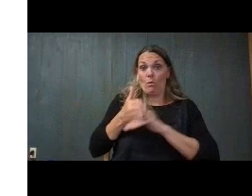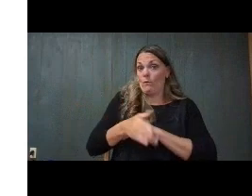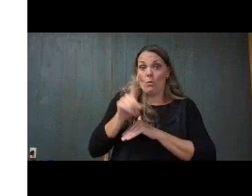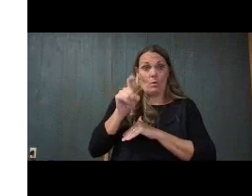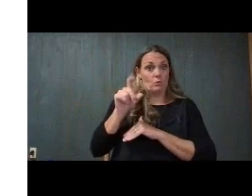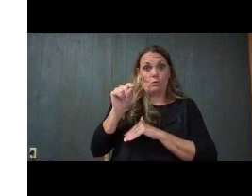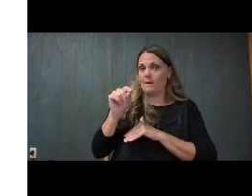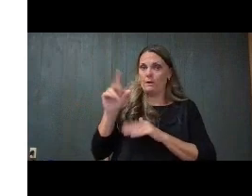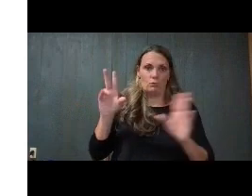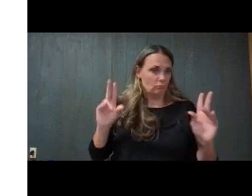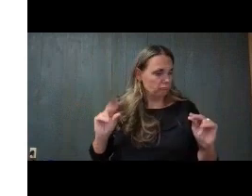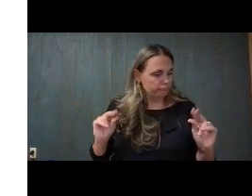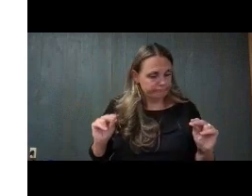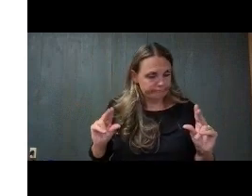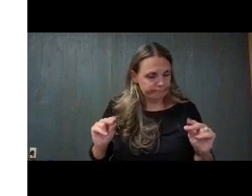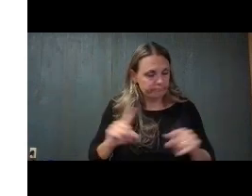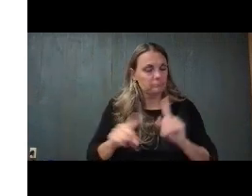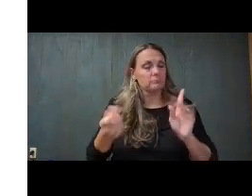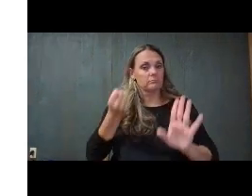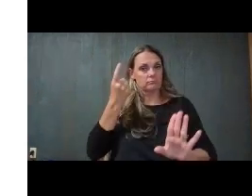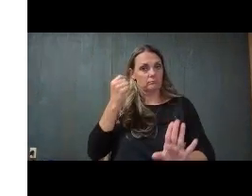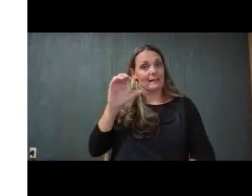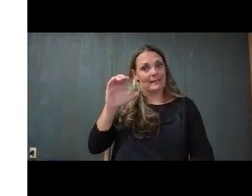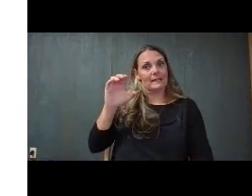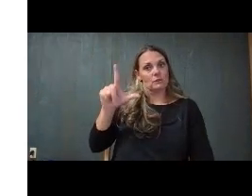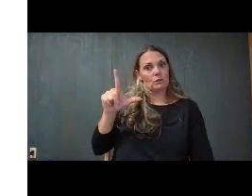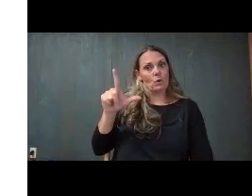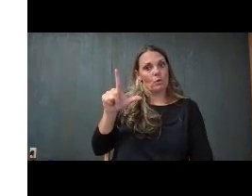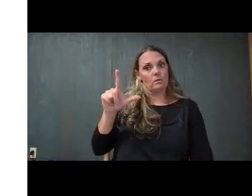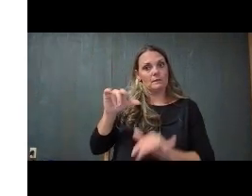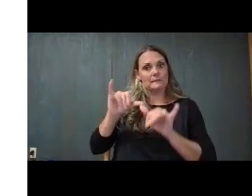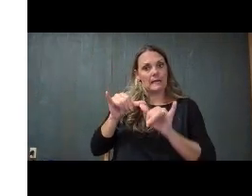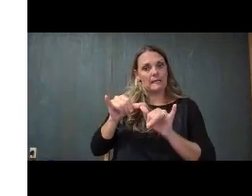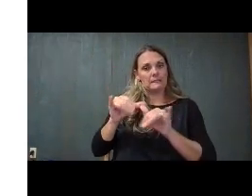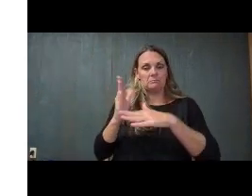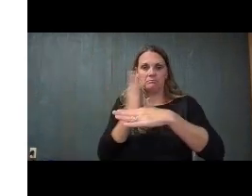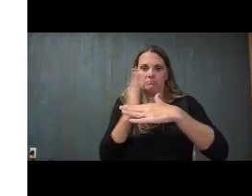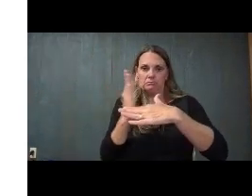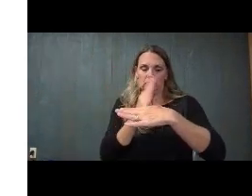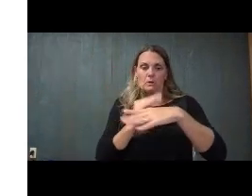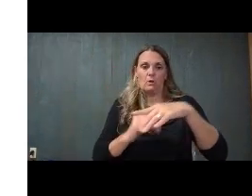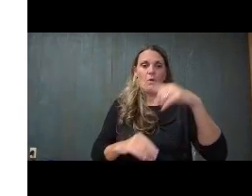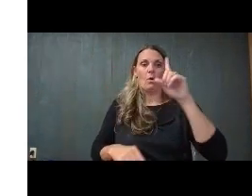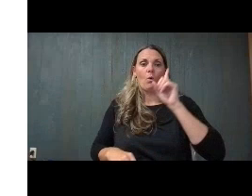But with the understanding the caseload size must be at least a 110 ratio.